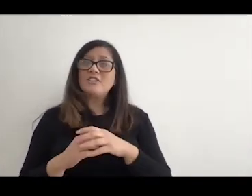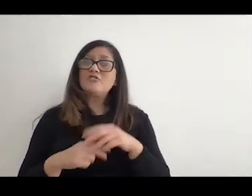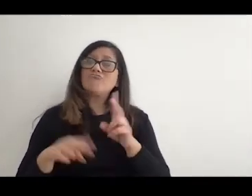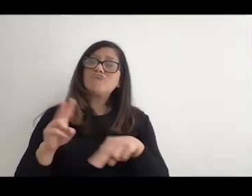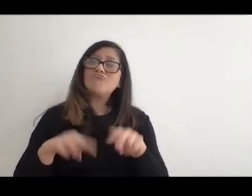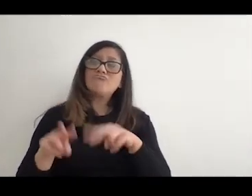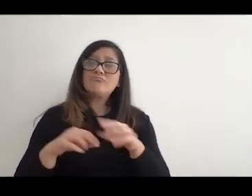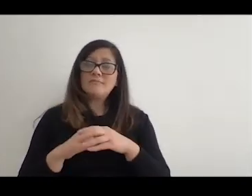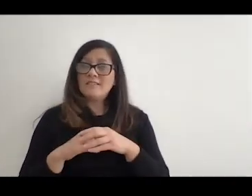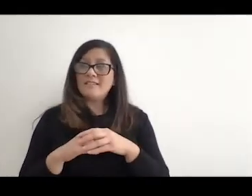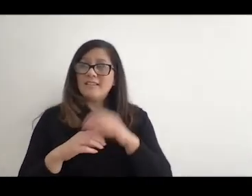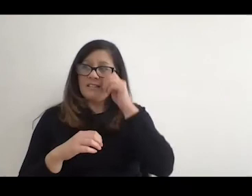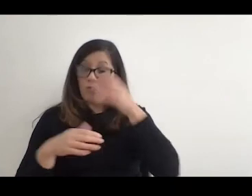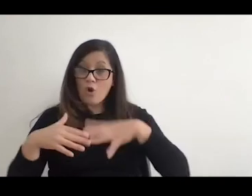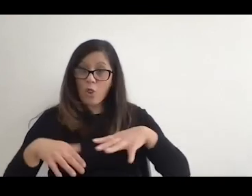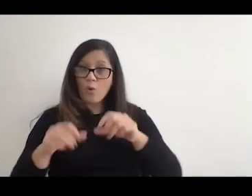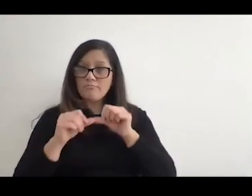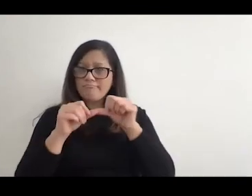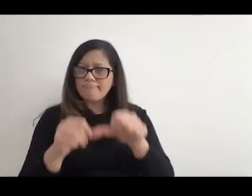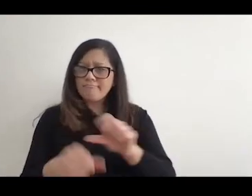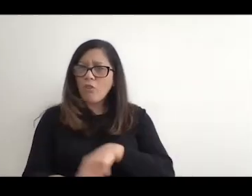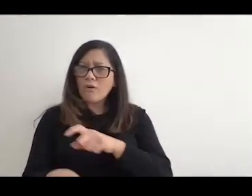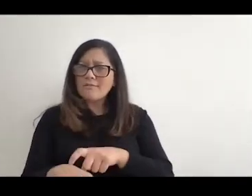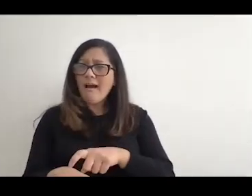a long time if they're gonna love it. Are they going to?